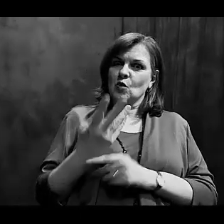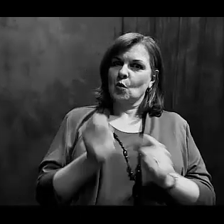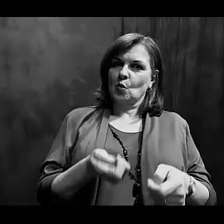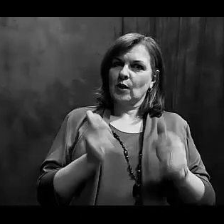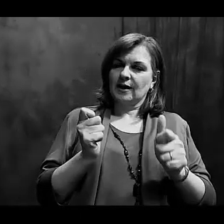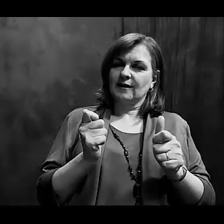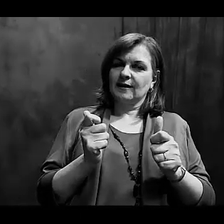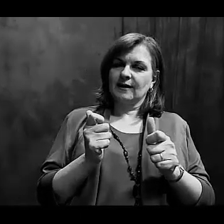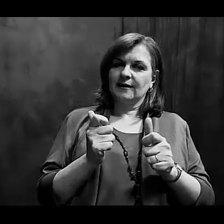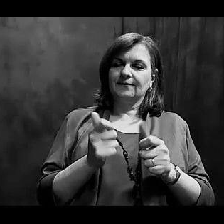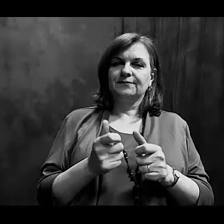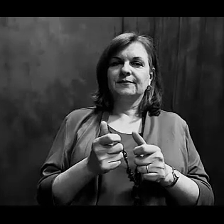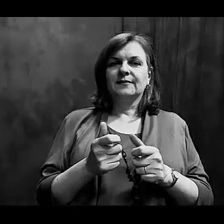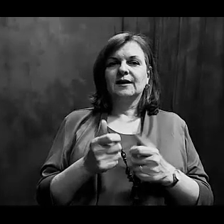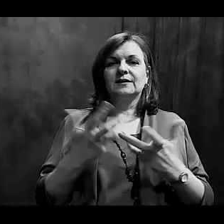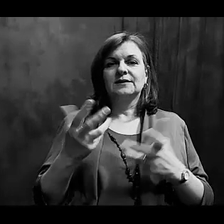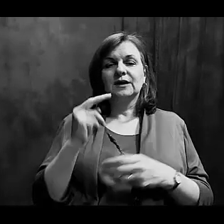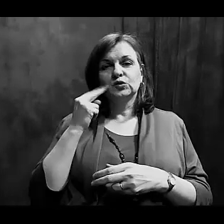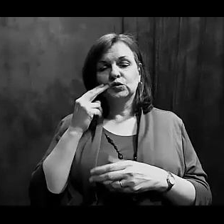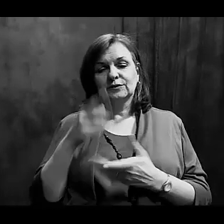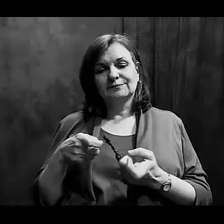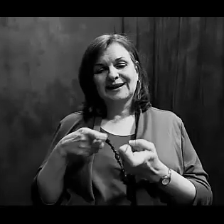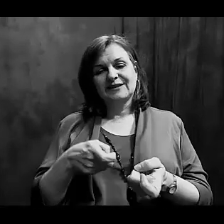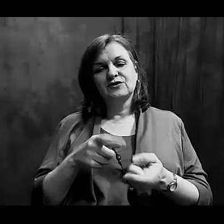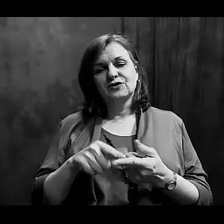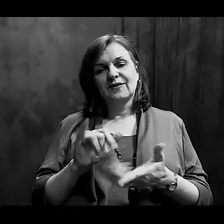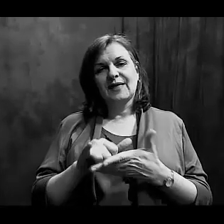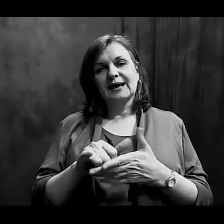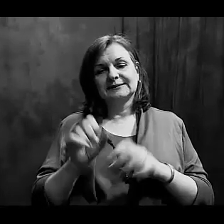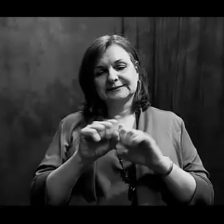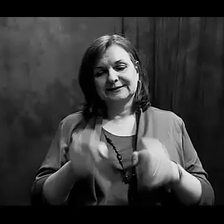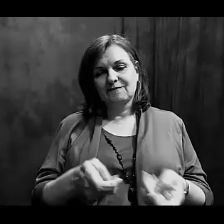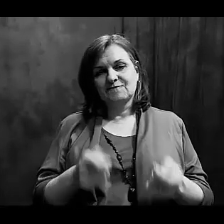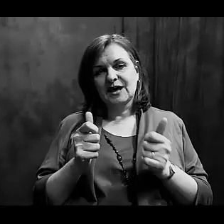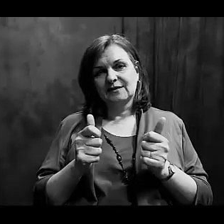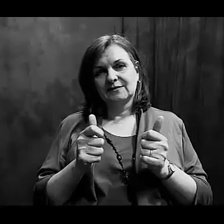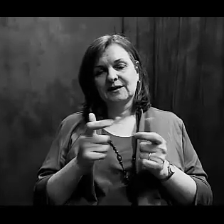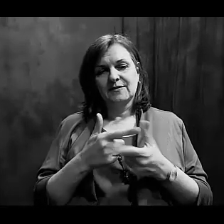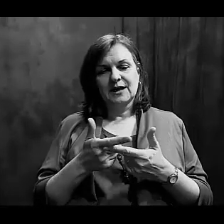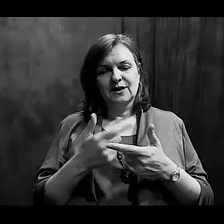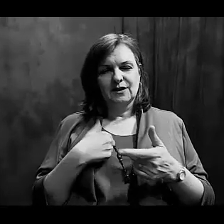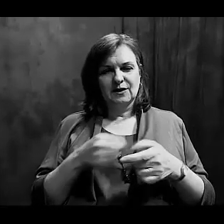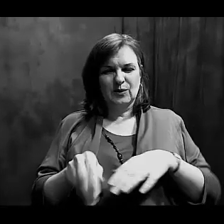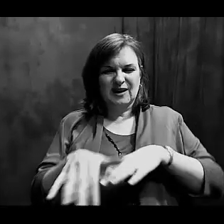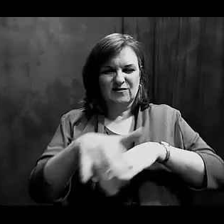and lots of nutrients are contributed that system fast you end up with kind of this murky